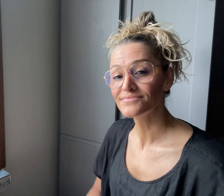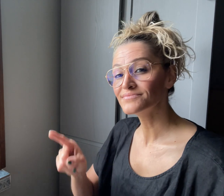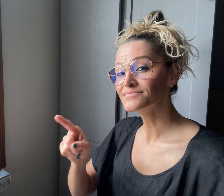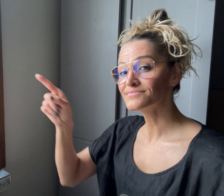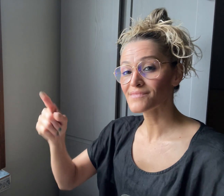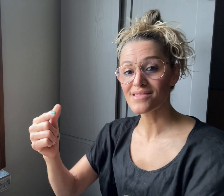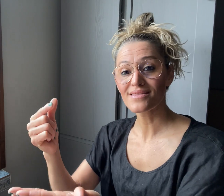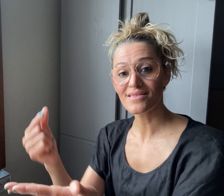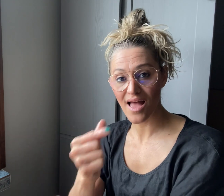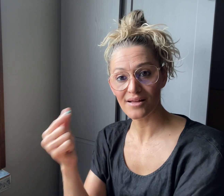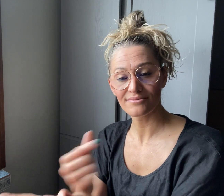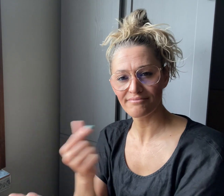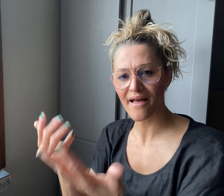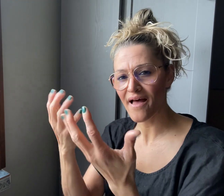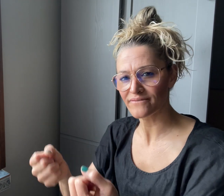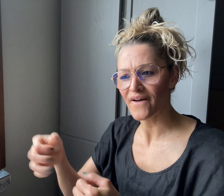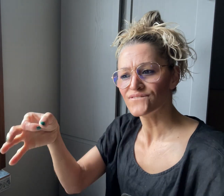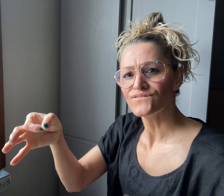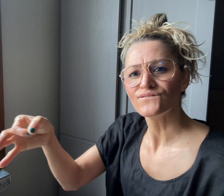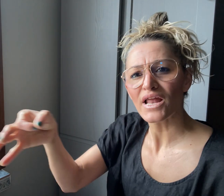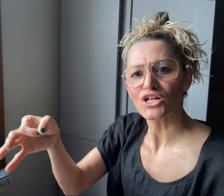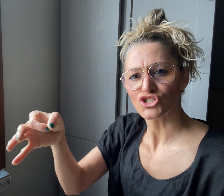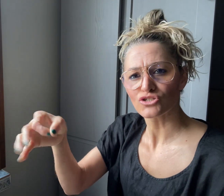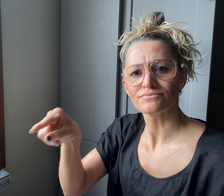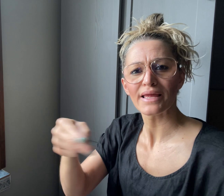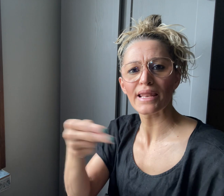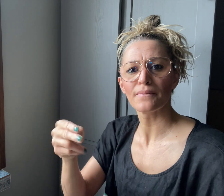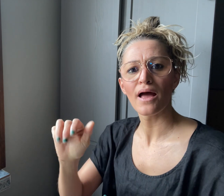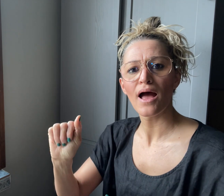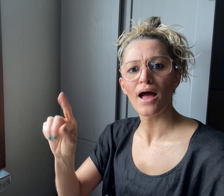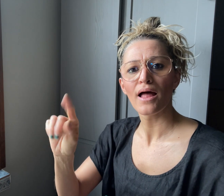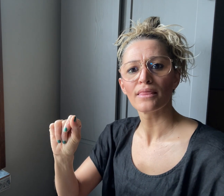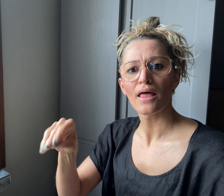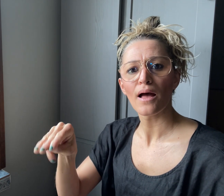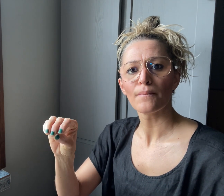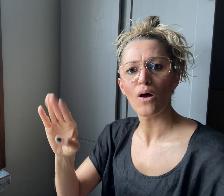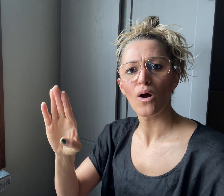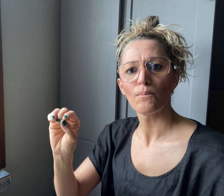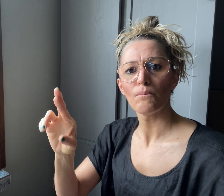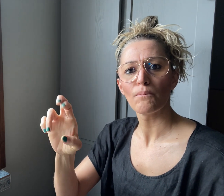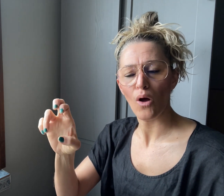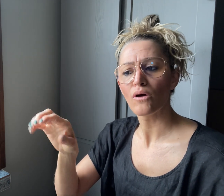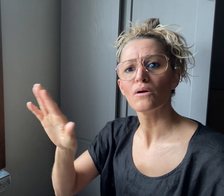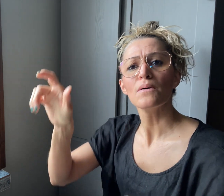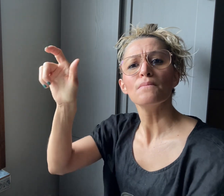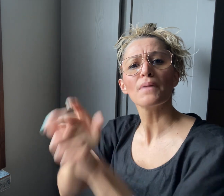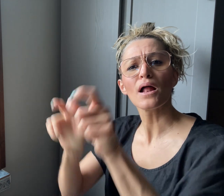In Adamobore, a village in Ghana, almost three percent